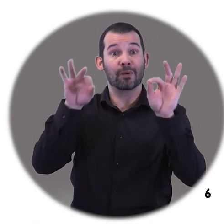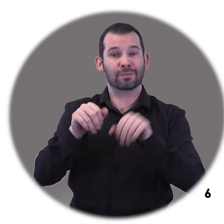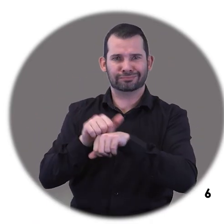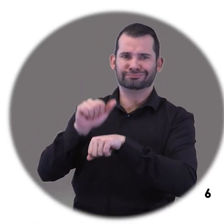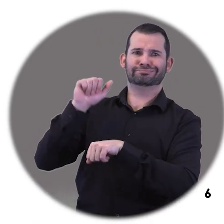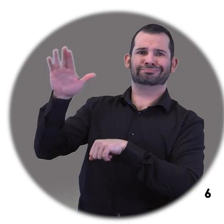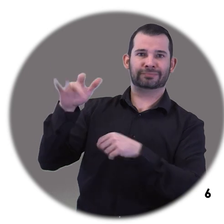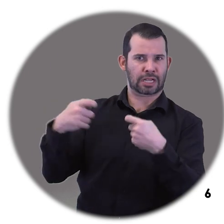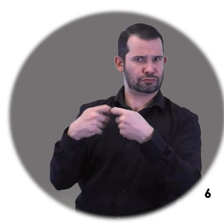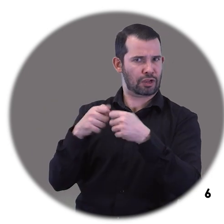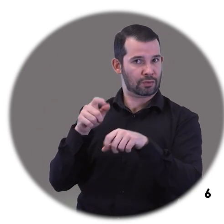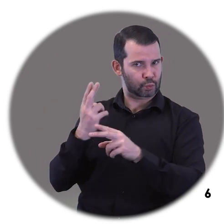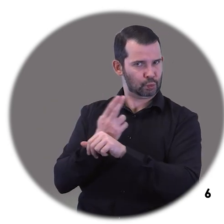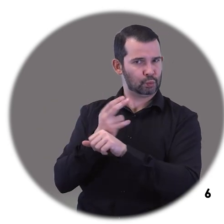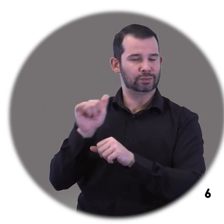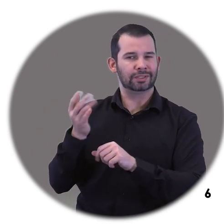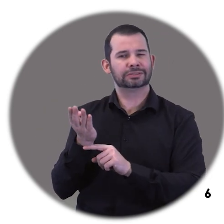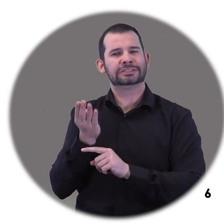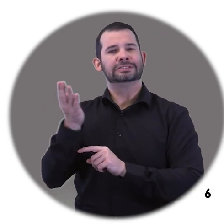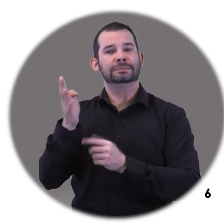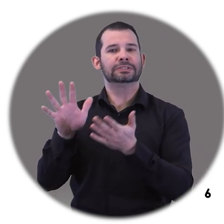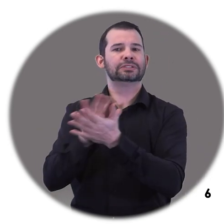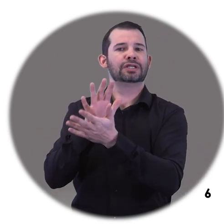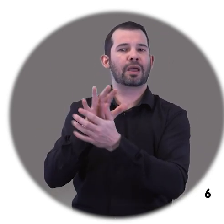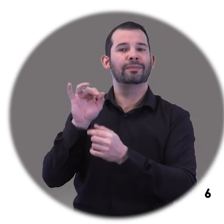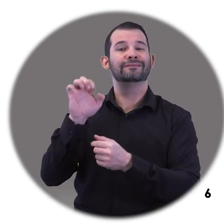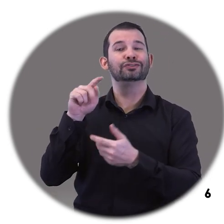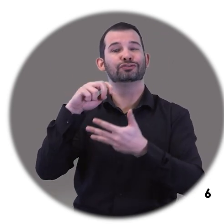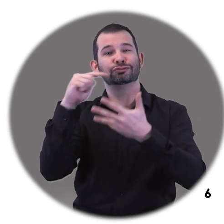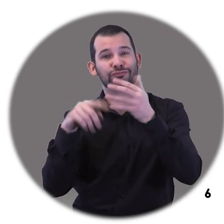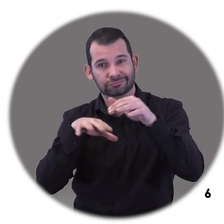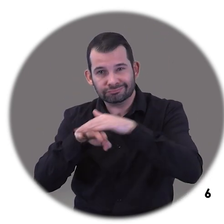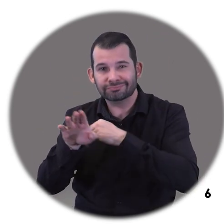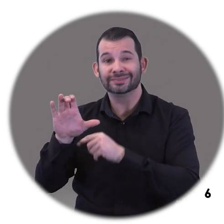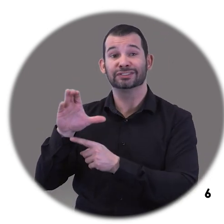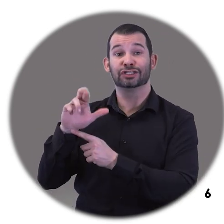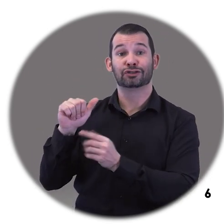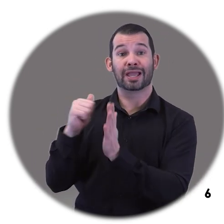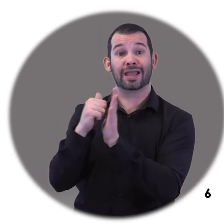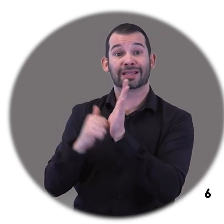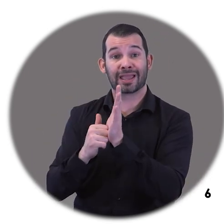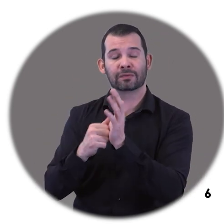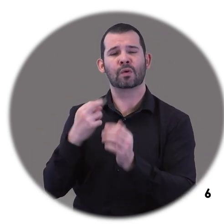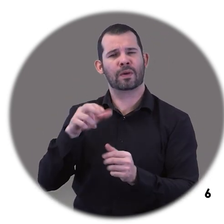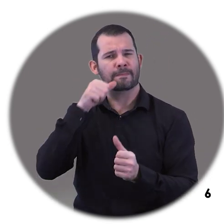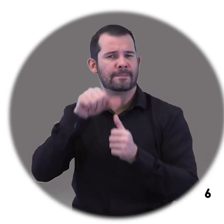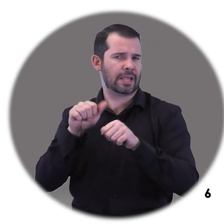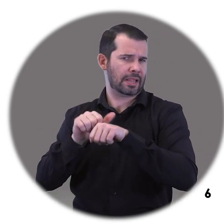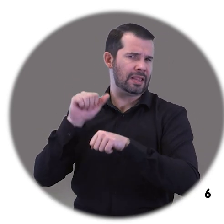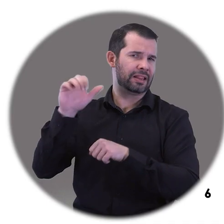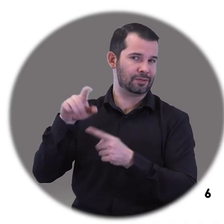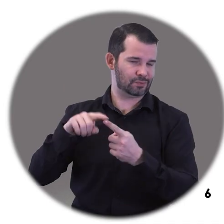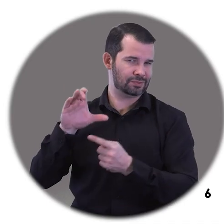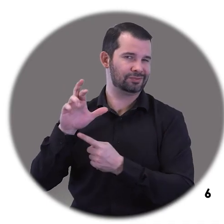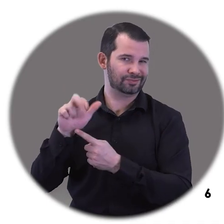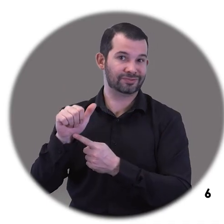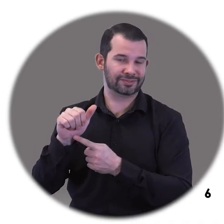by using the “Submit documents” feature in your CRA account, or by mail to the CRA.